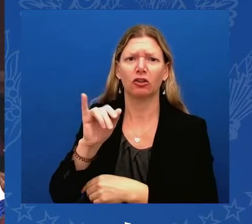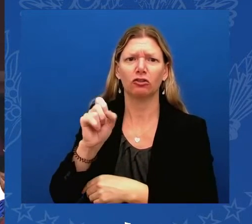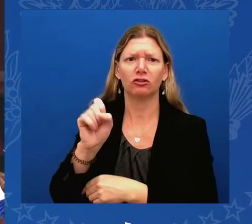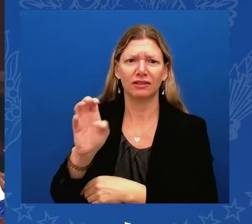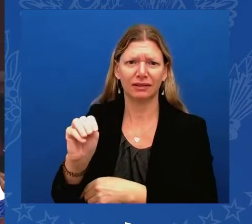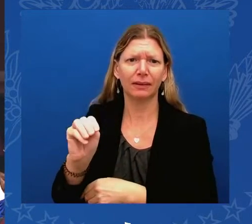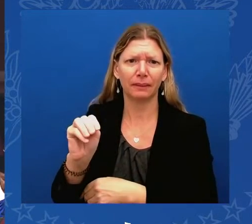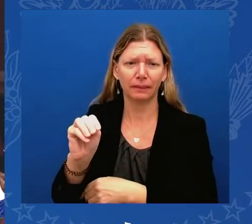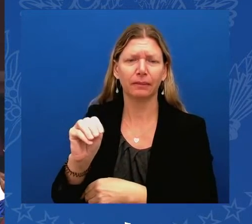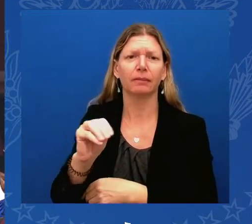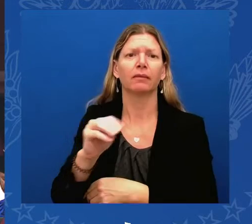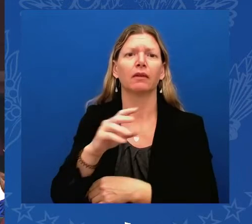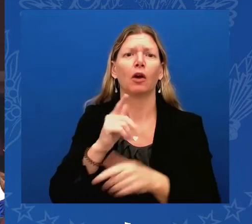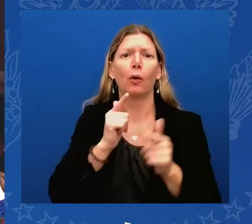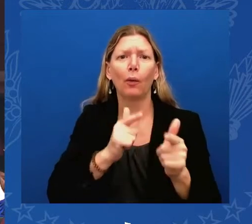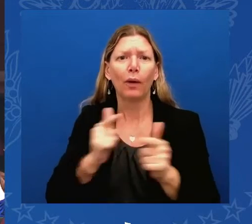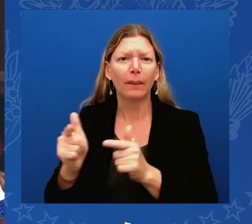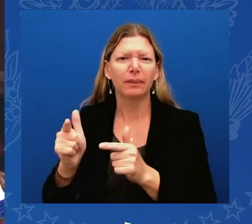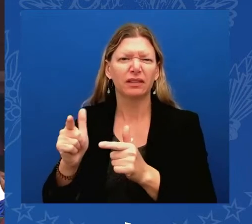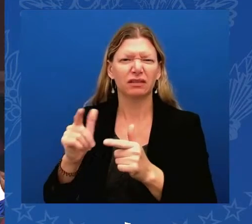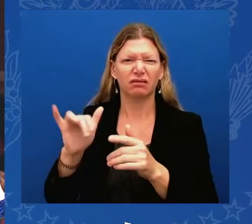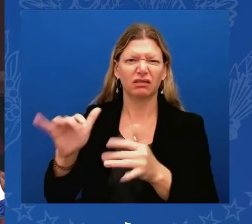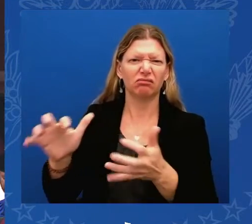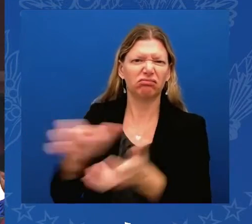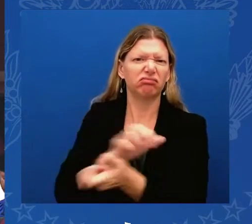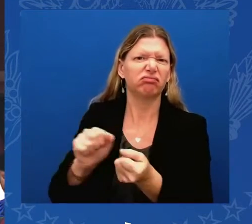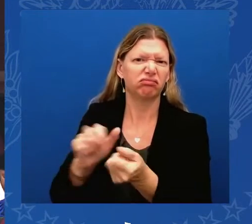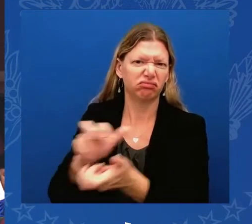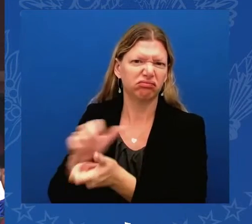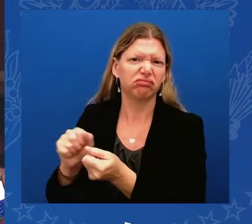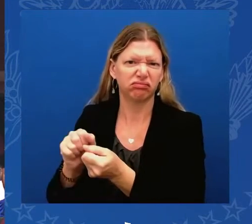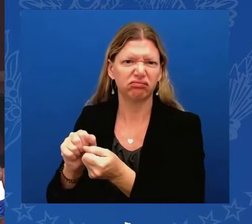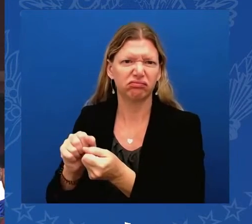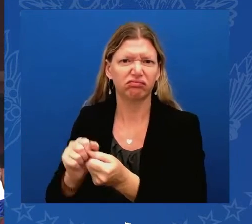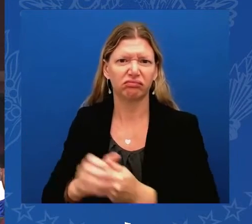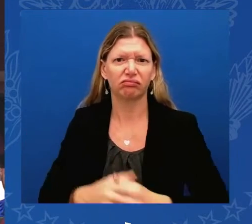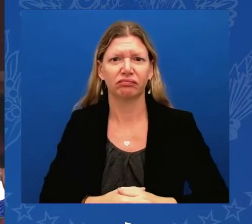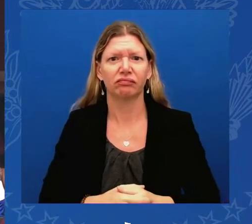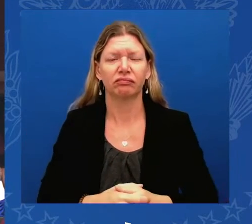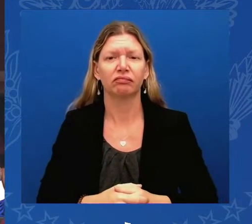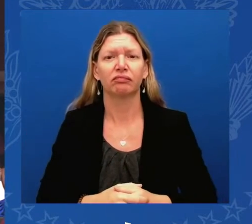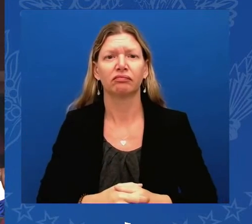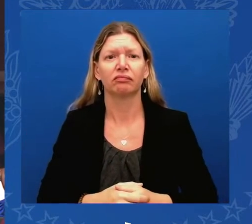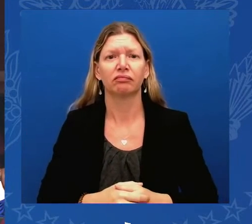In a speech just a few years ago, President Biden reminded us